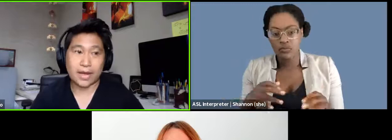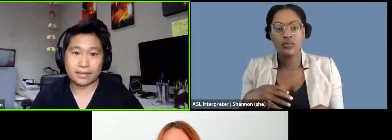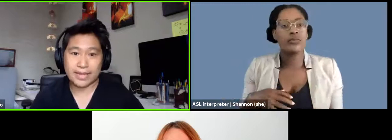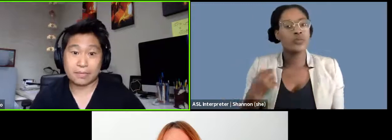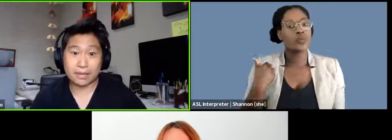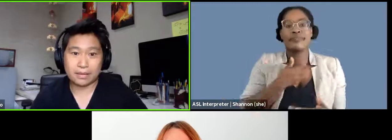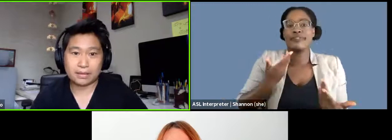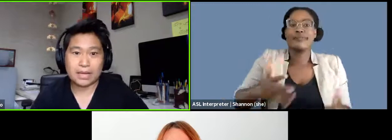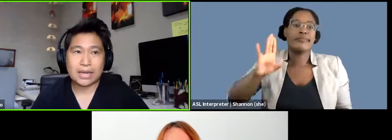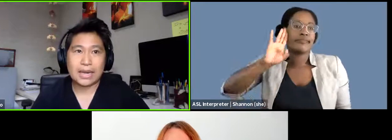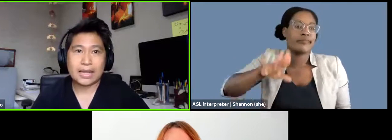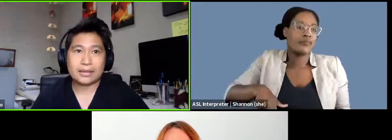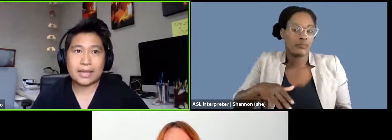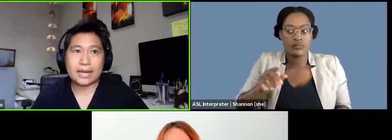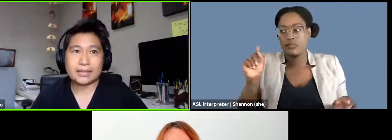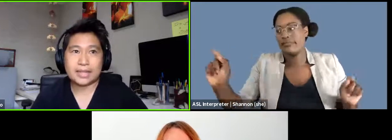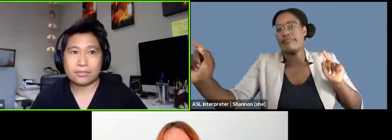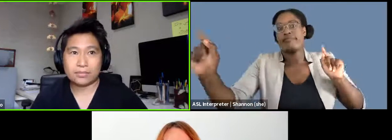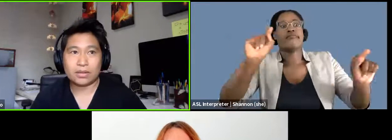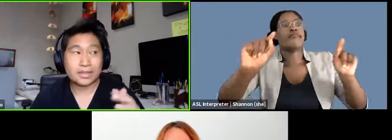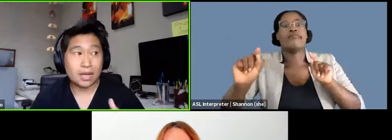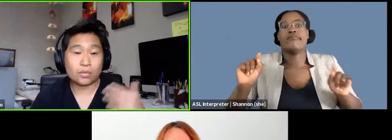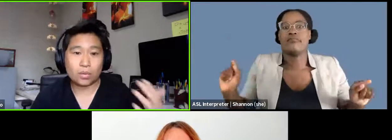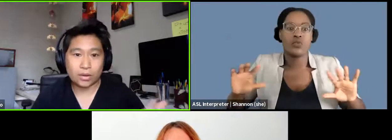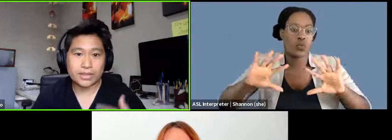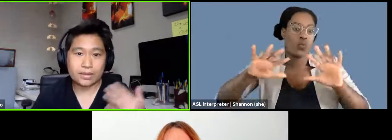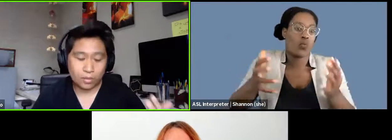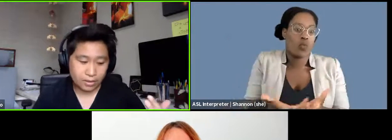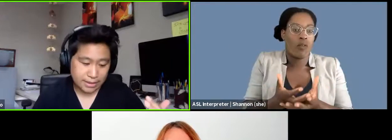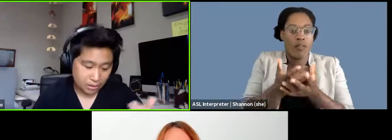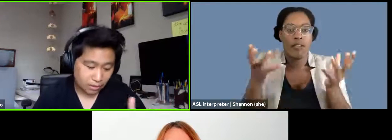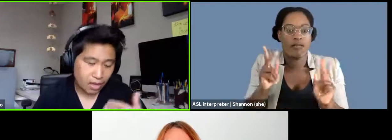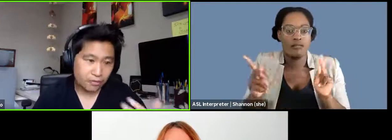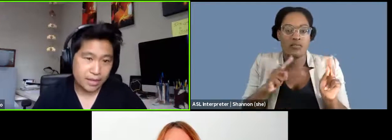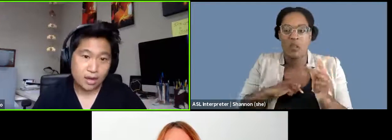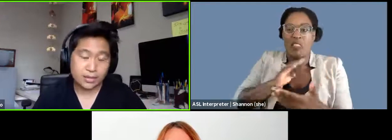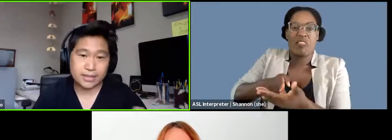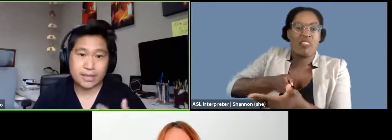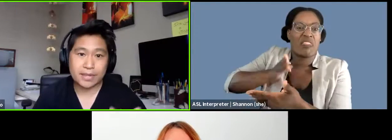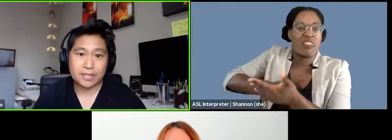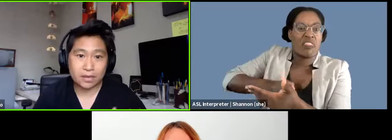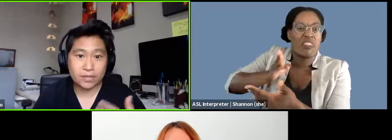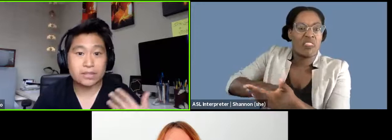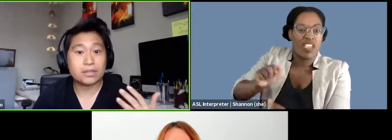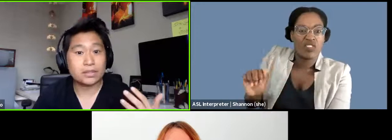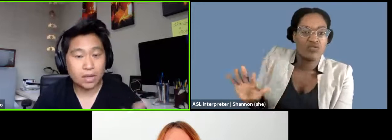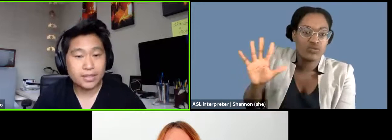violence happening and that has gotten worse and worse. A lot of my colleagues and myself started